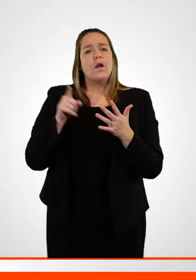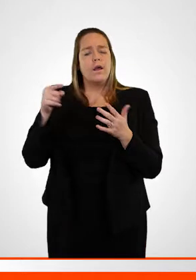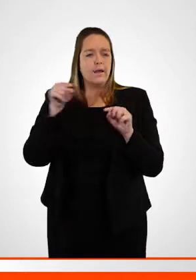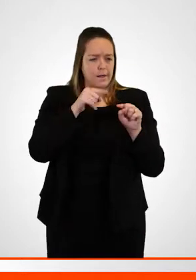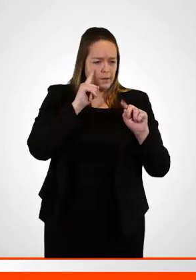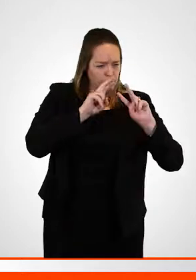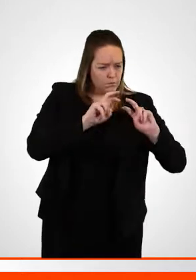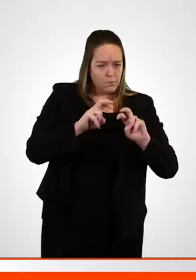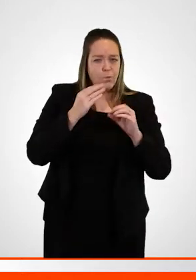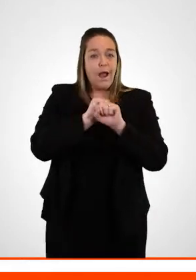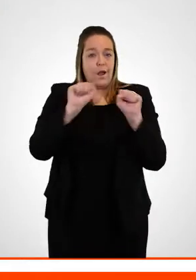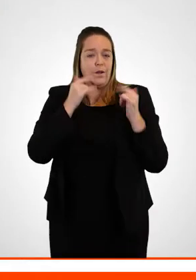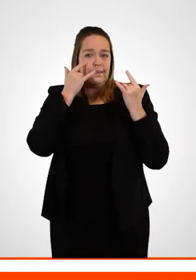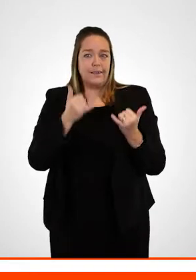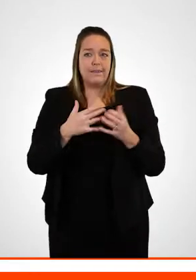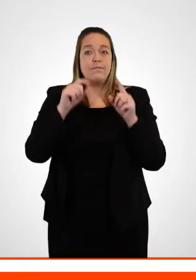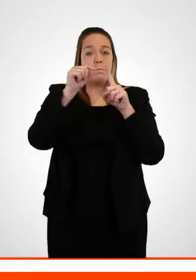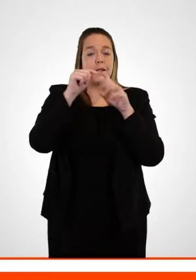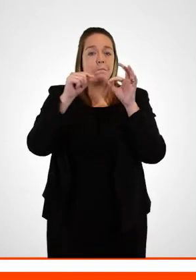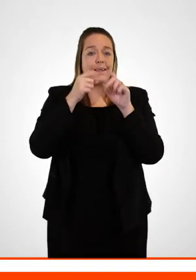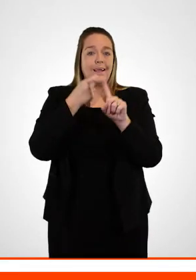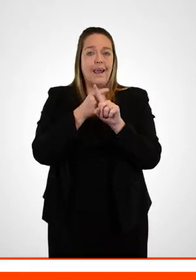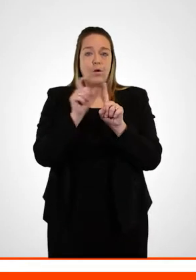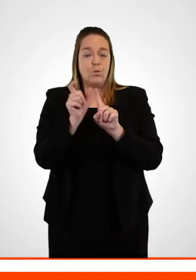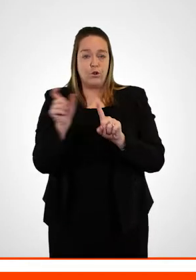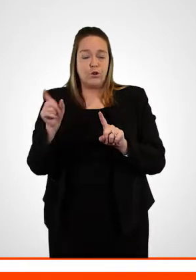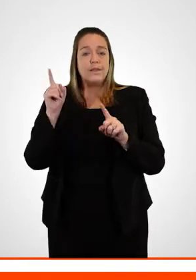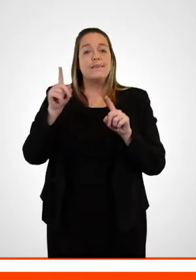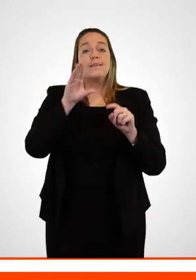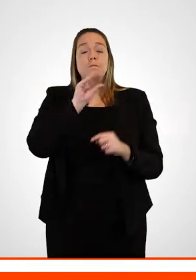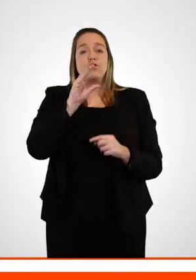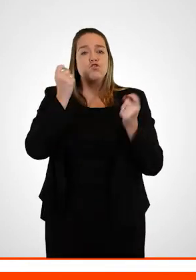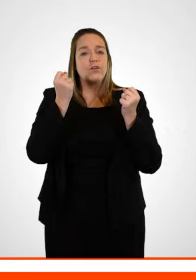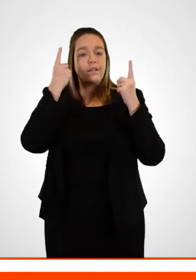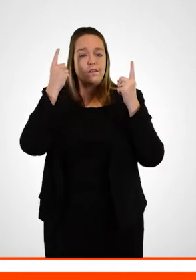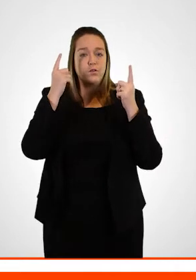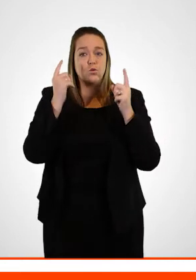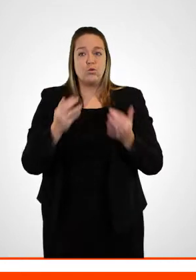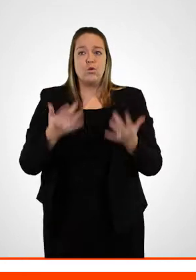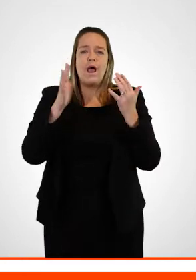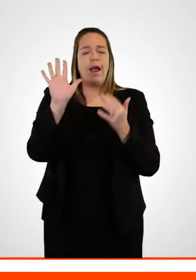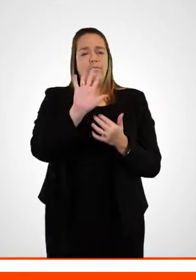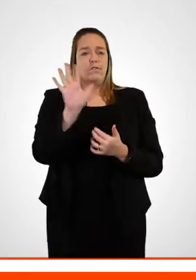in terms of some of our tests. We looked at PBK words, so speech recognition scores, which on average were at about 70 percent,